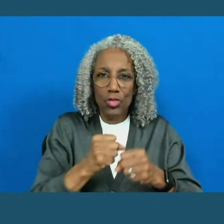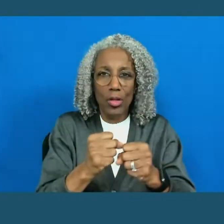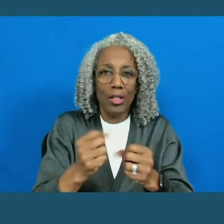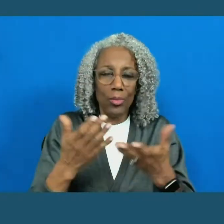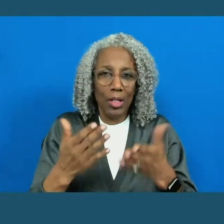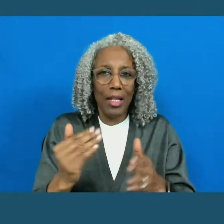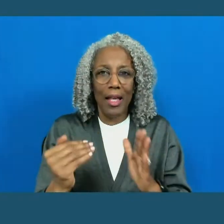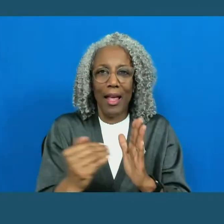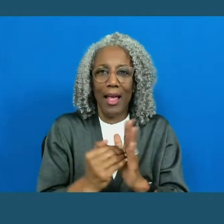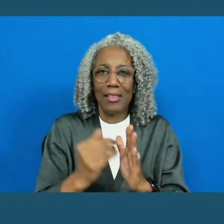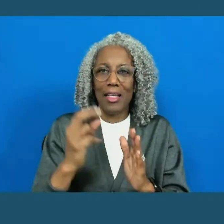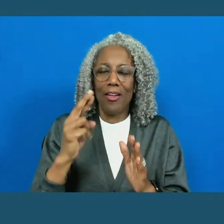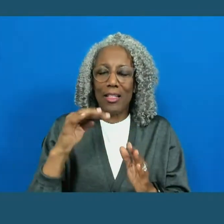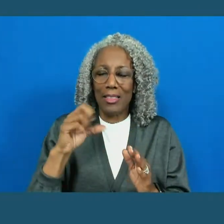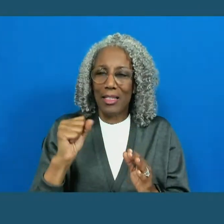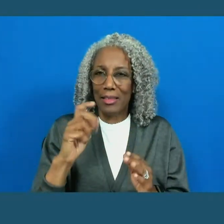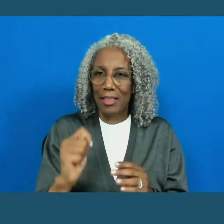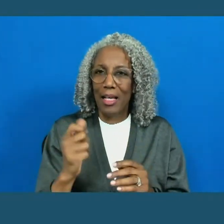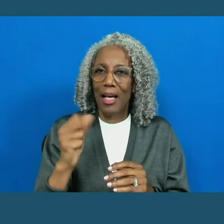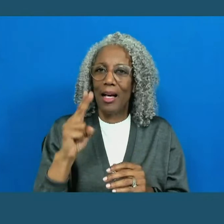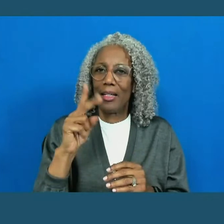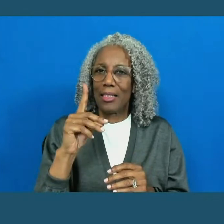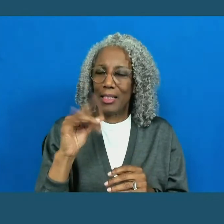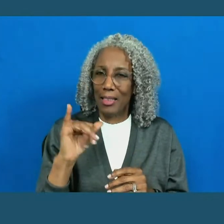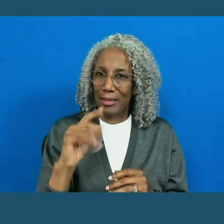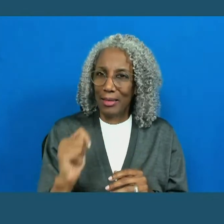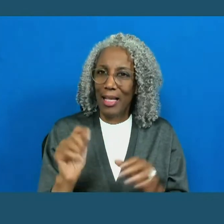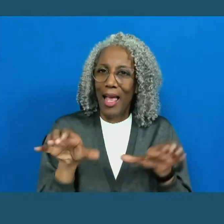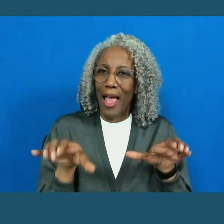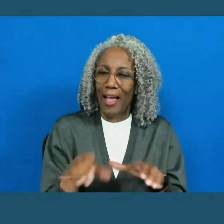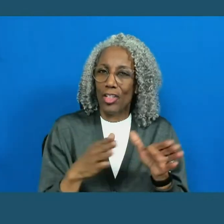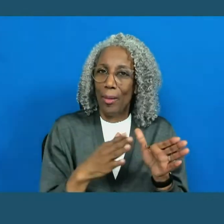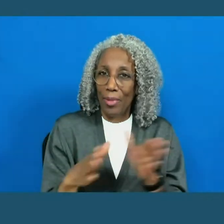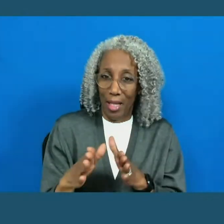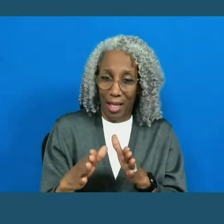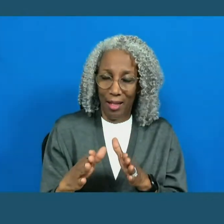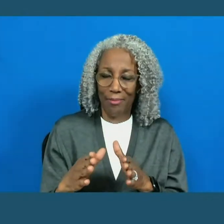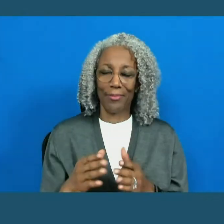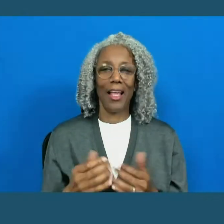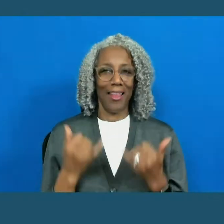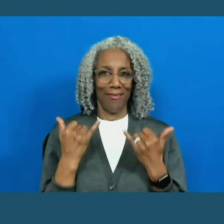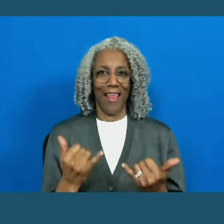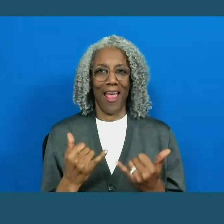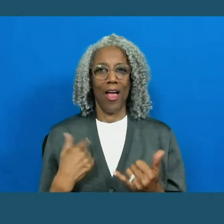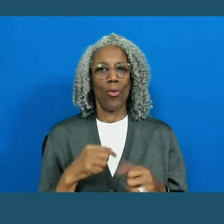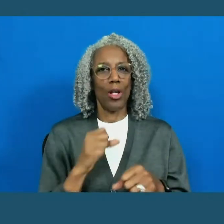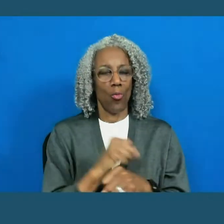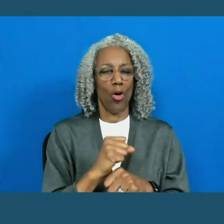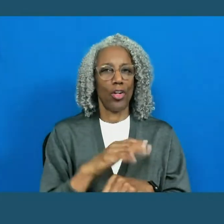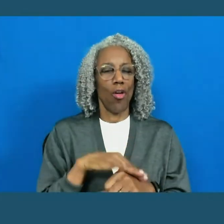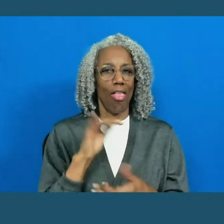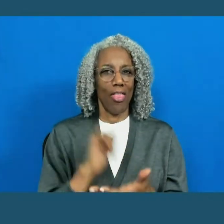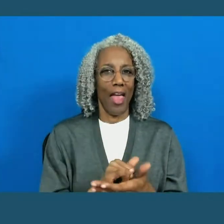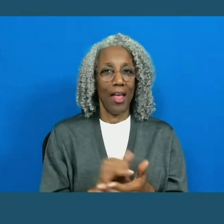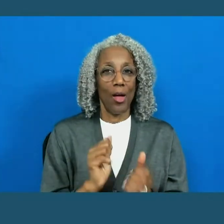vision and strategy is the actual anti racist audit action plan, which is exactly what